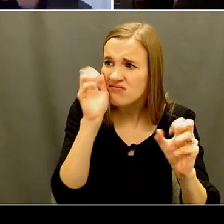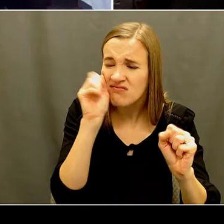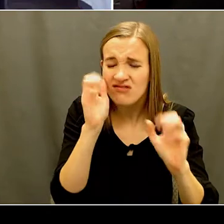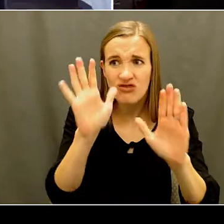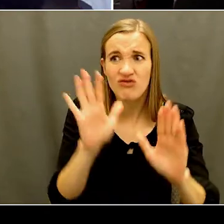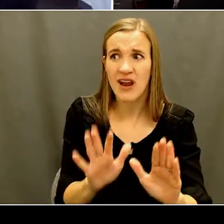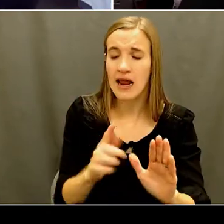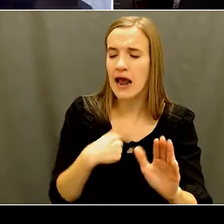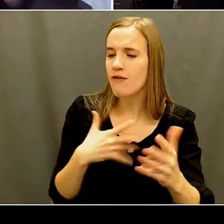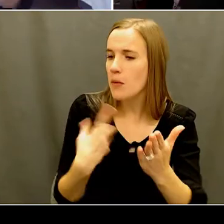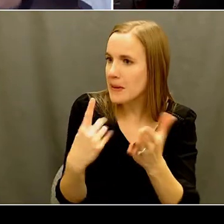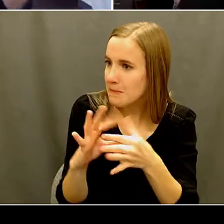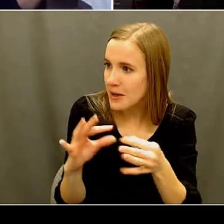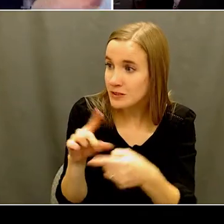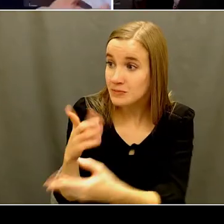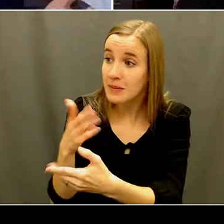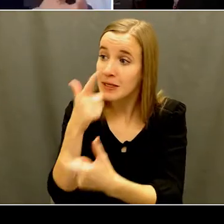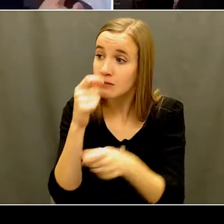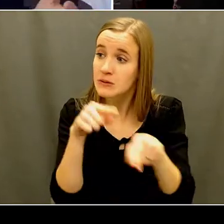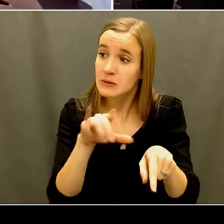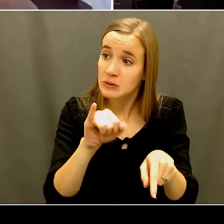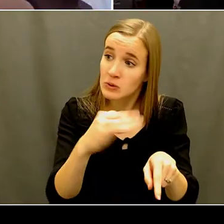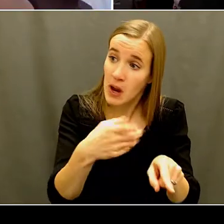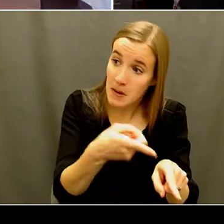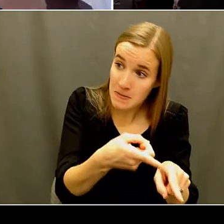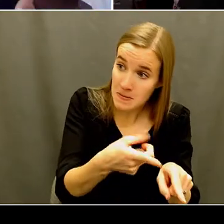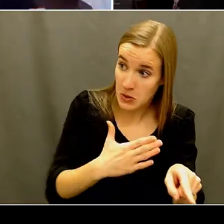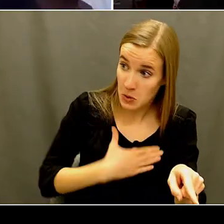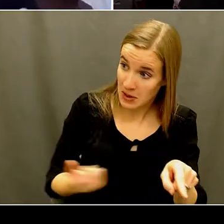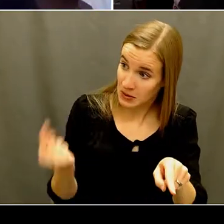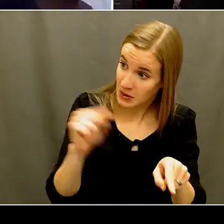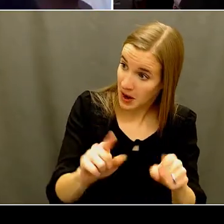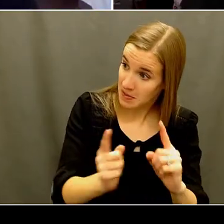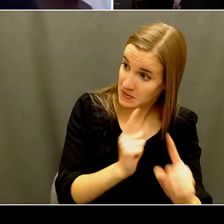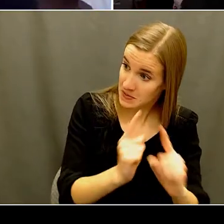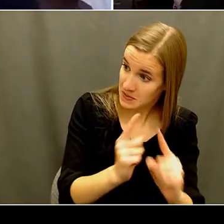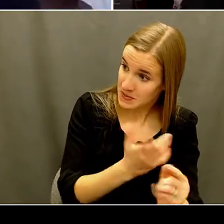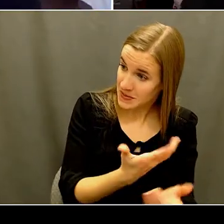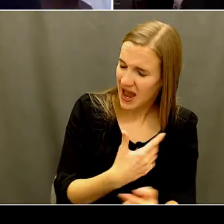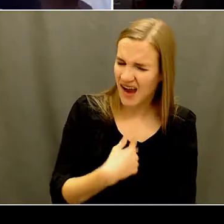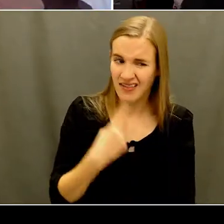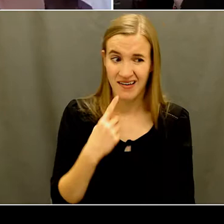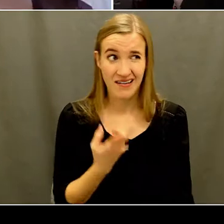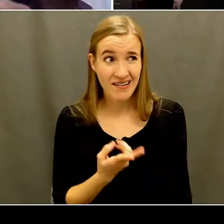so. So I was just like, how it was gonna work, like really? But I said, Okay,